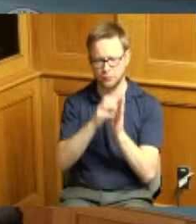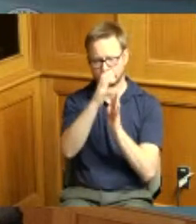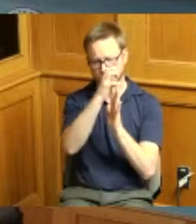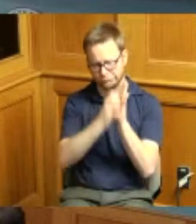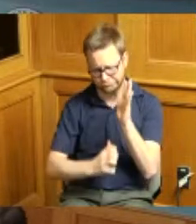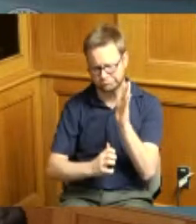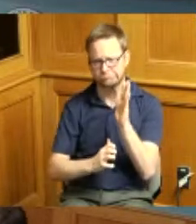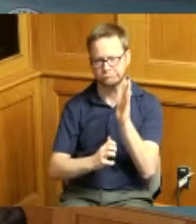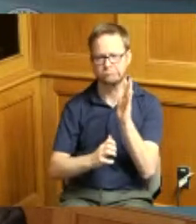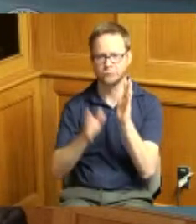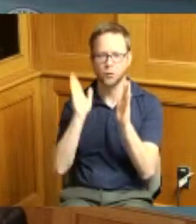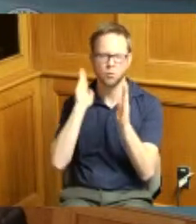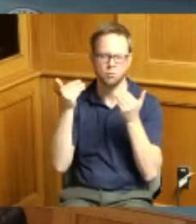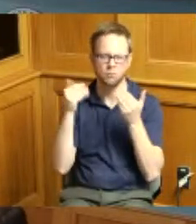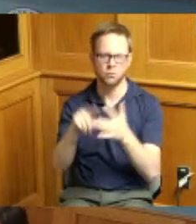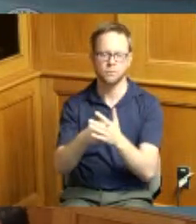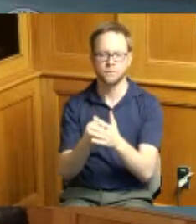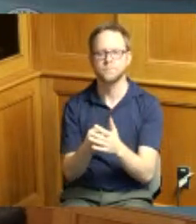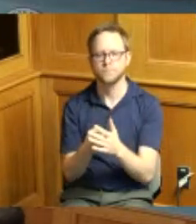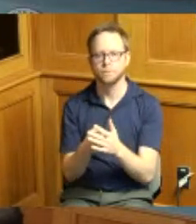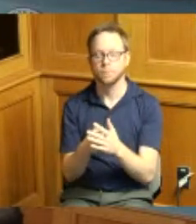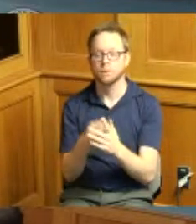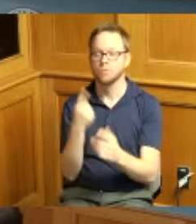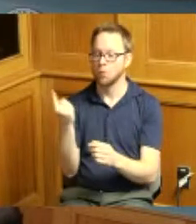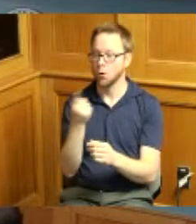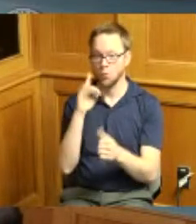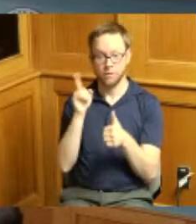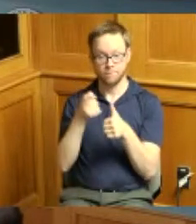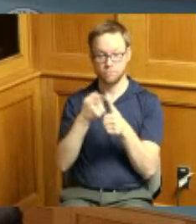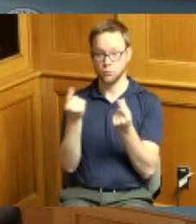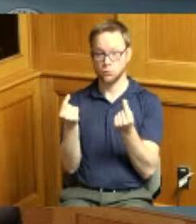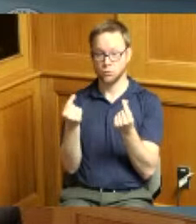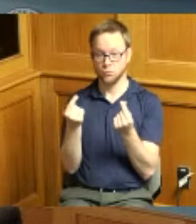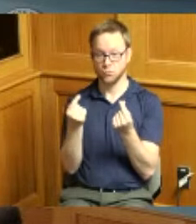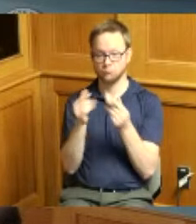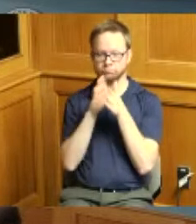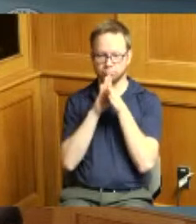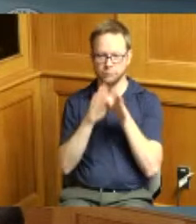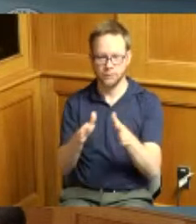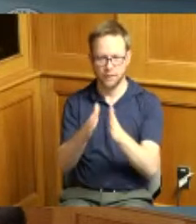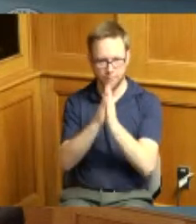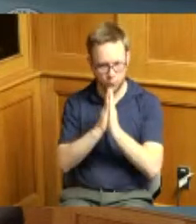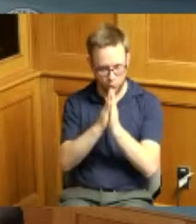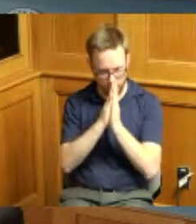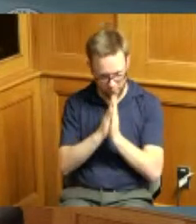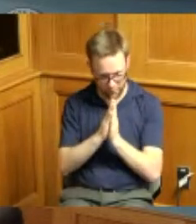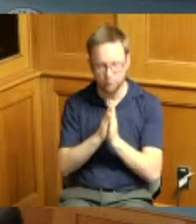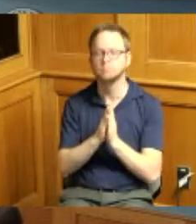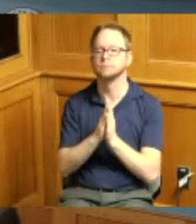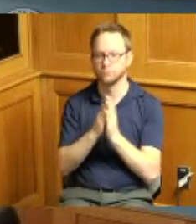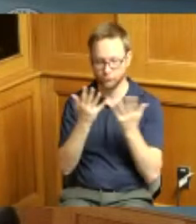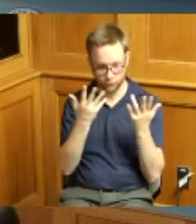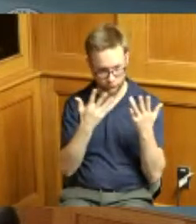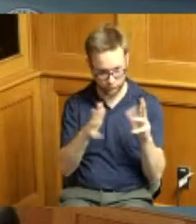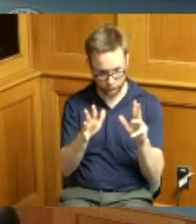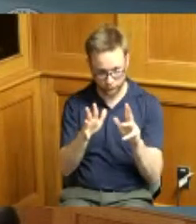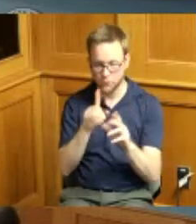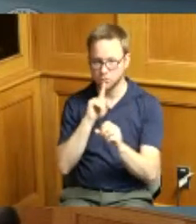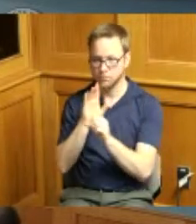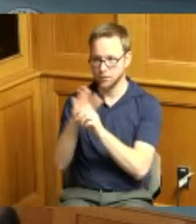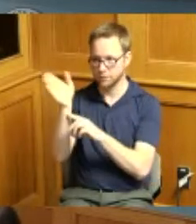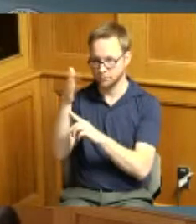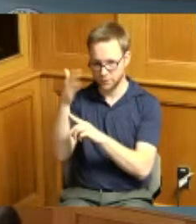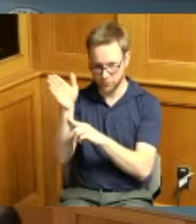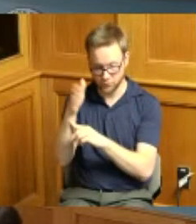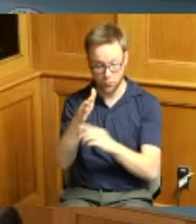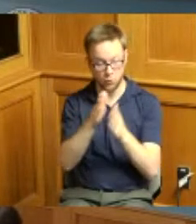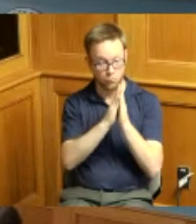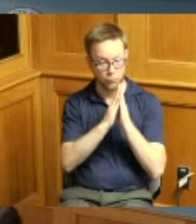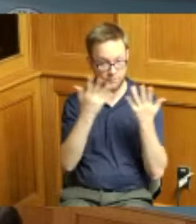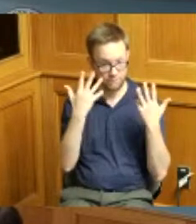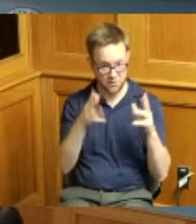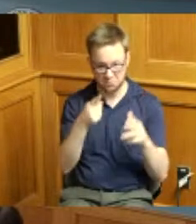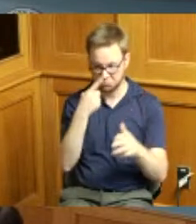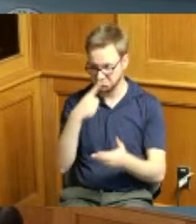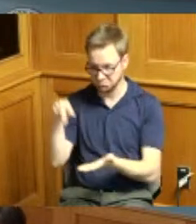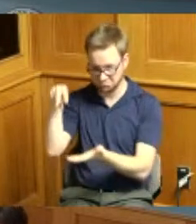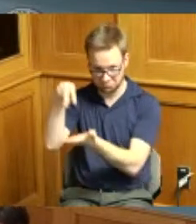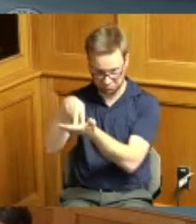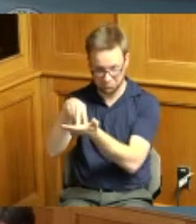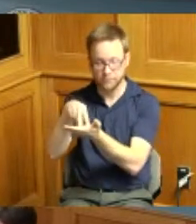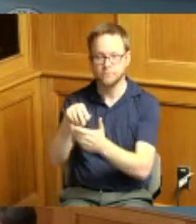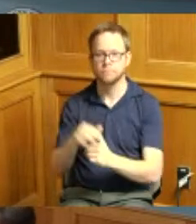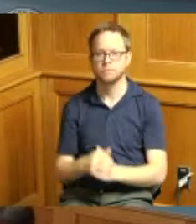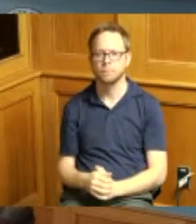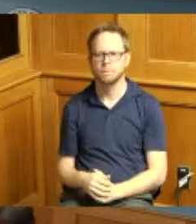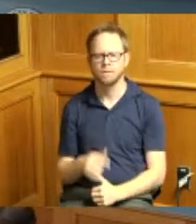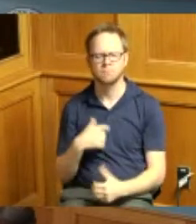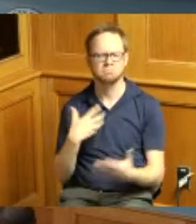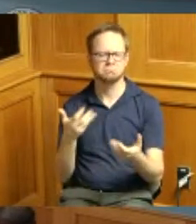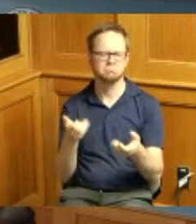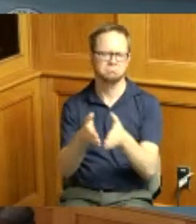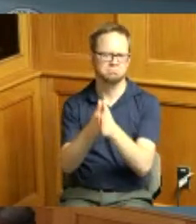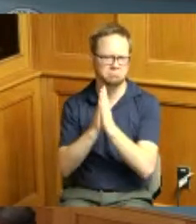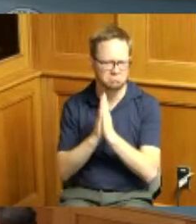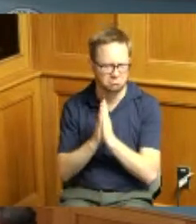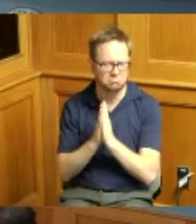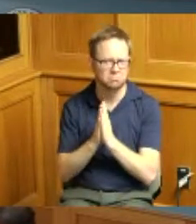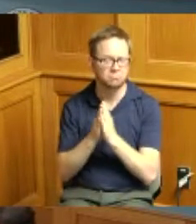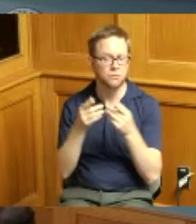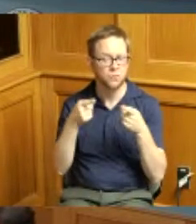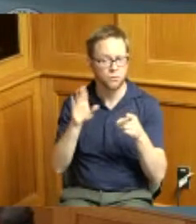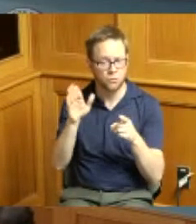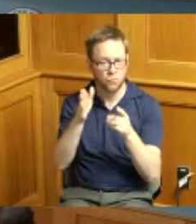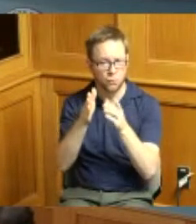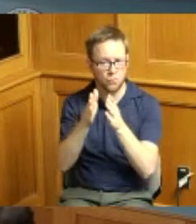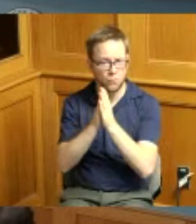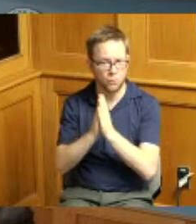so I will get started and we always start with silent prayer and the pledge of allegiance